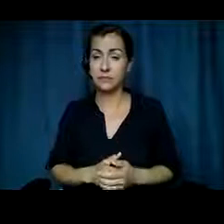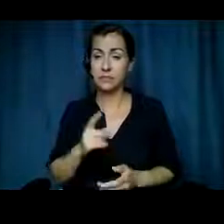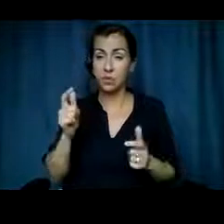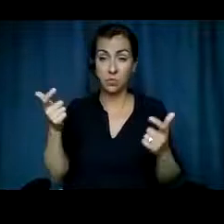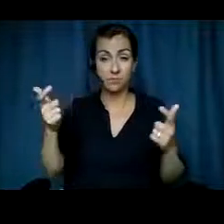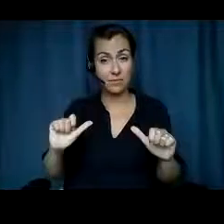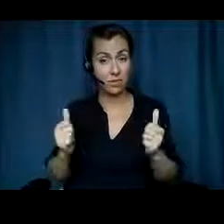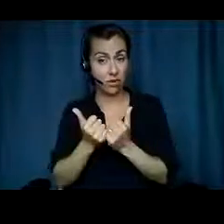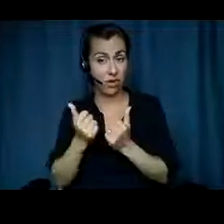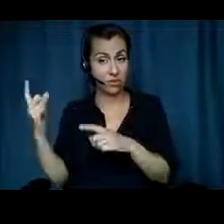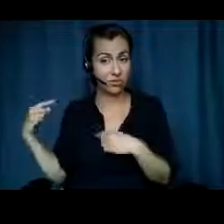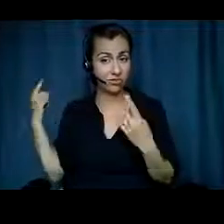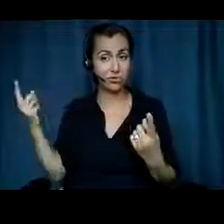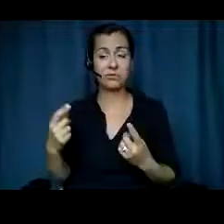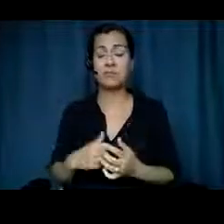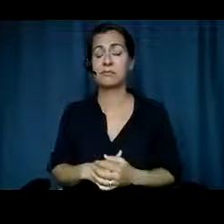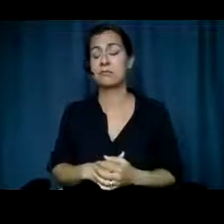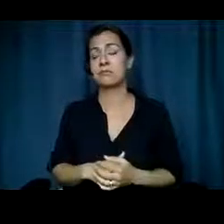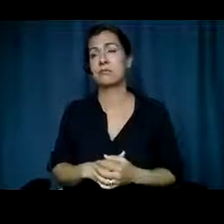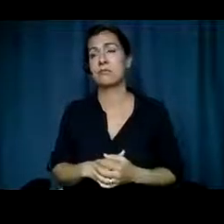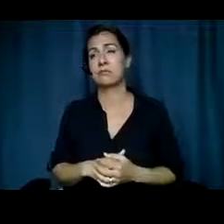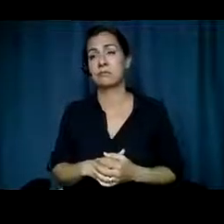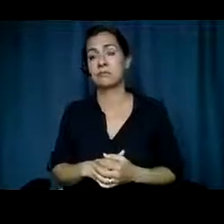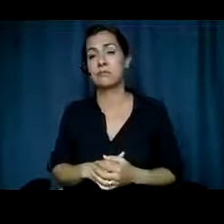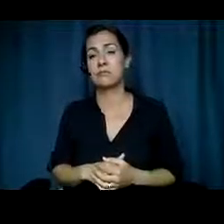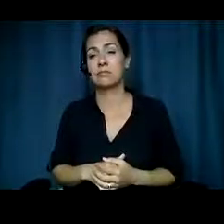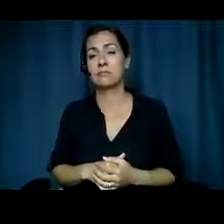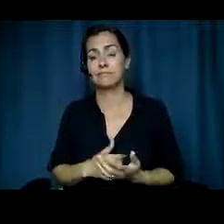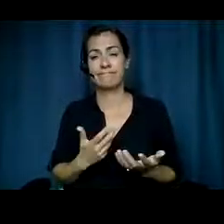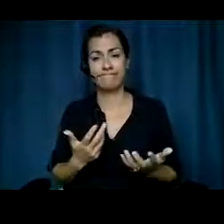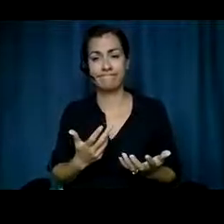can maintain privacy in their ballot so that they don't